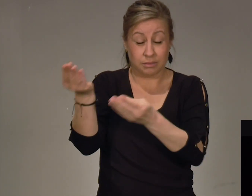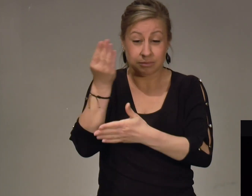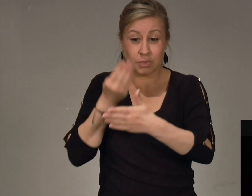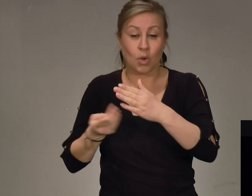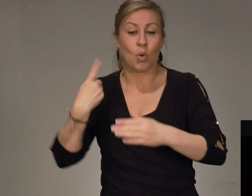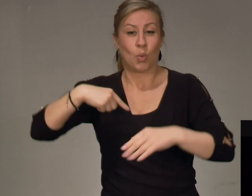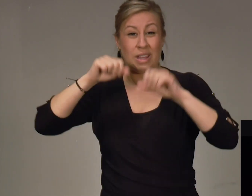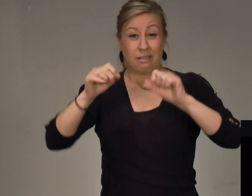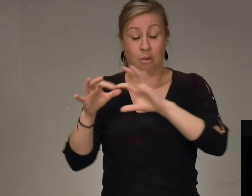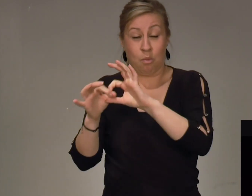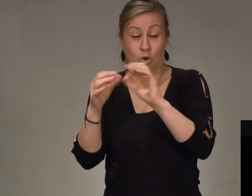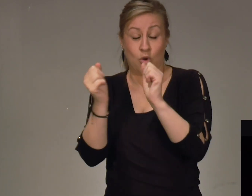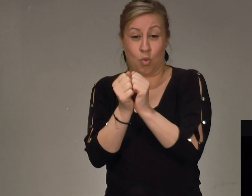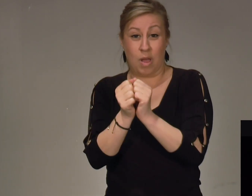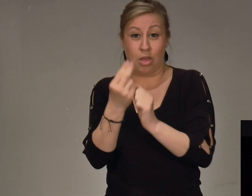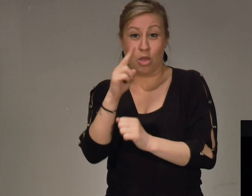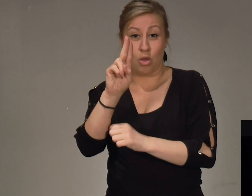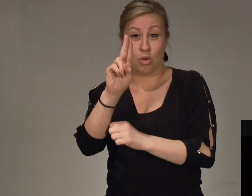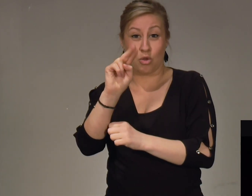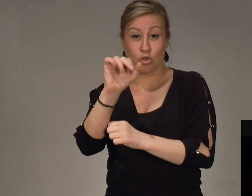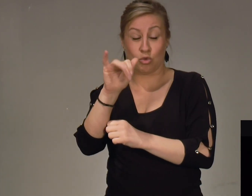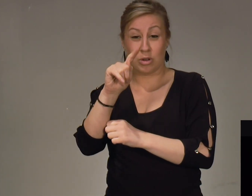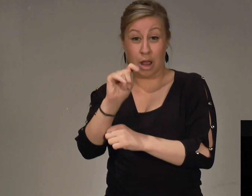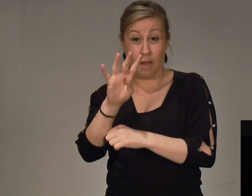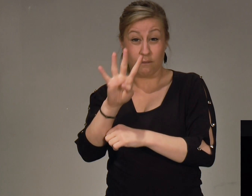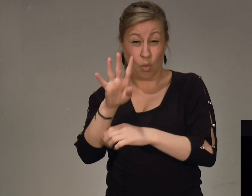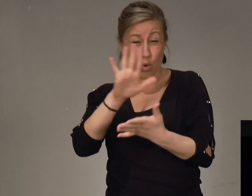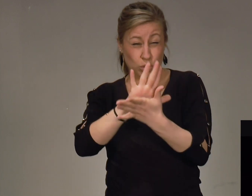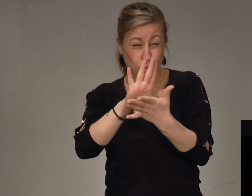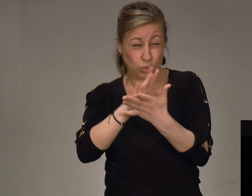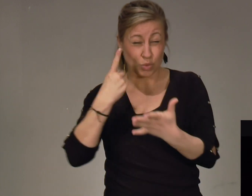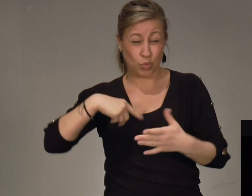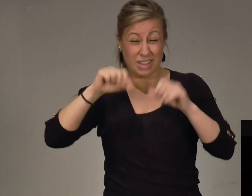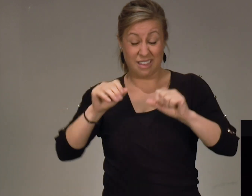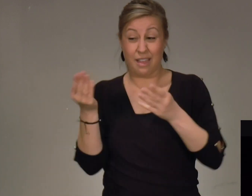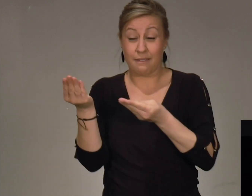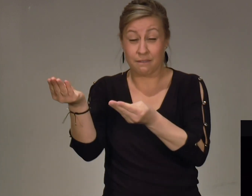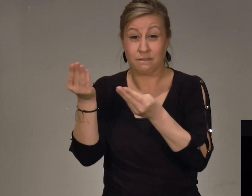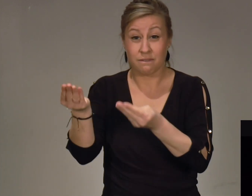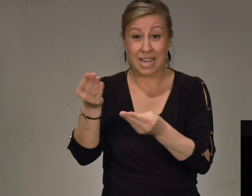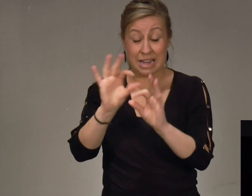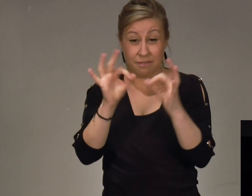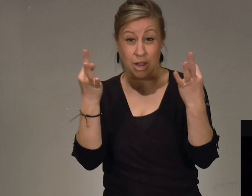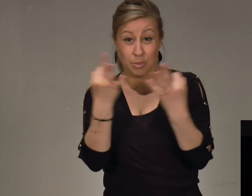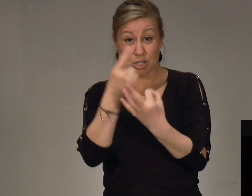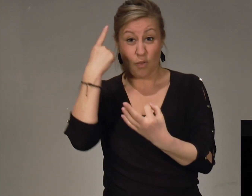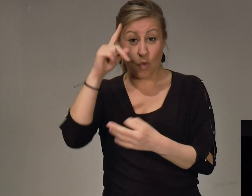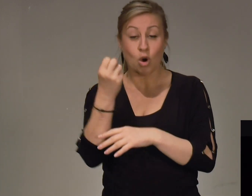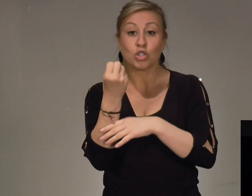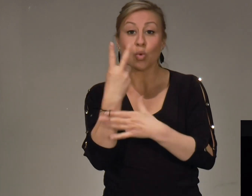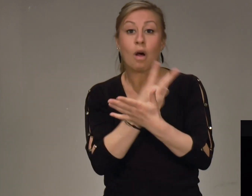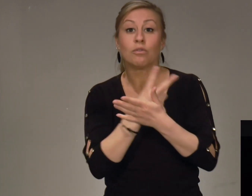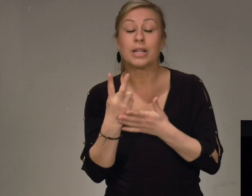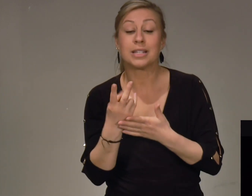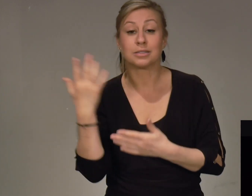12 weeks. Because of your generosity, we were able to send monetary gifts, last